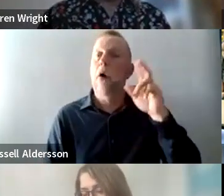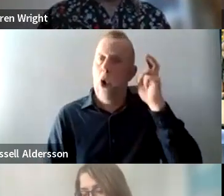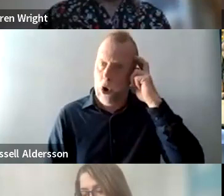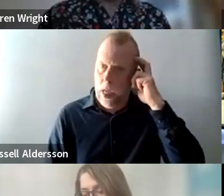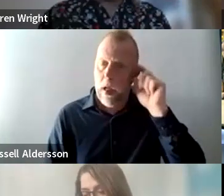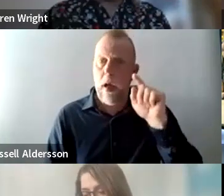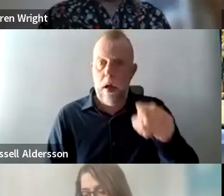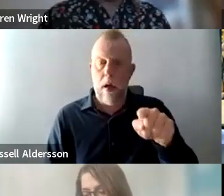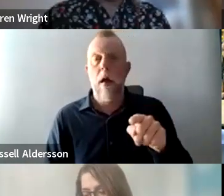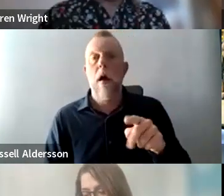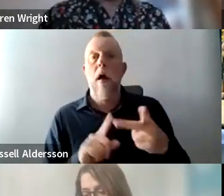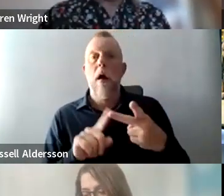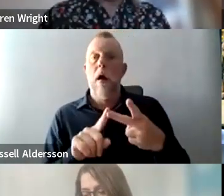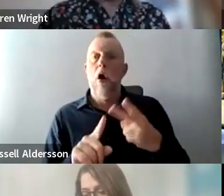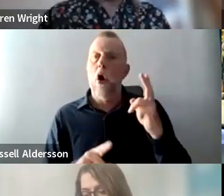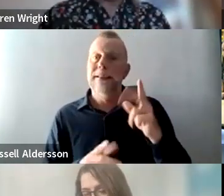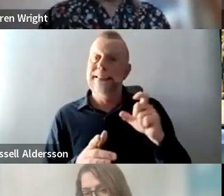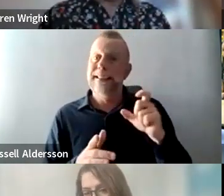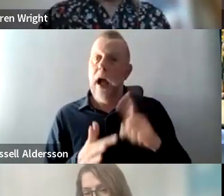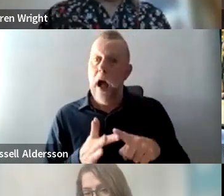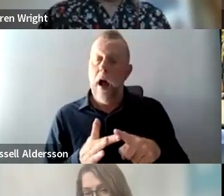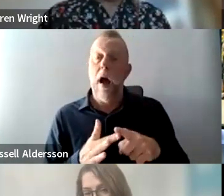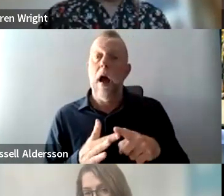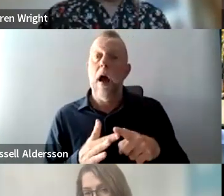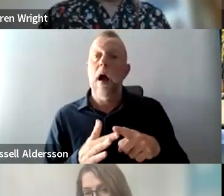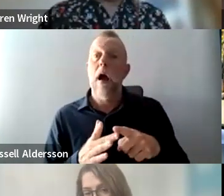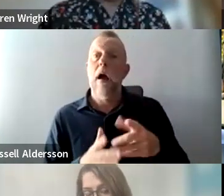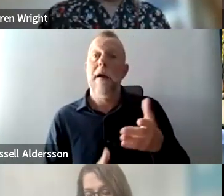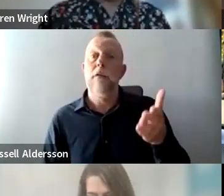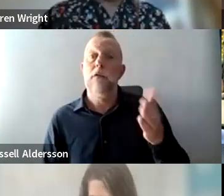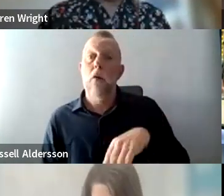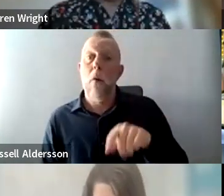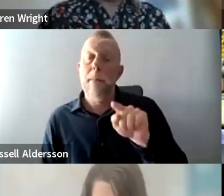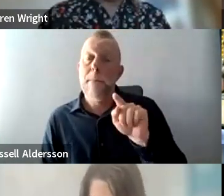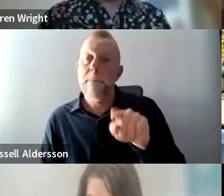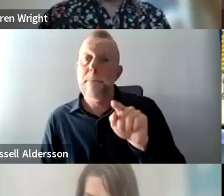My cochlear implant was sourced from St.